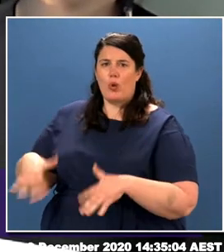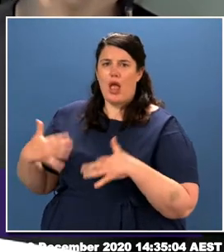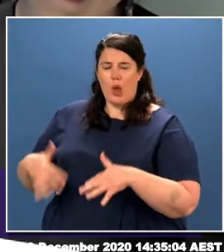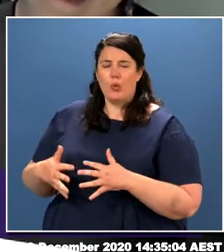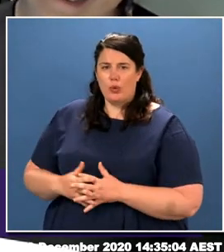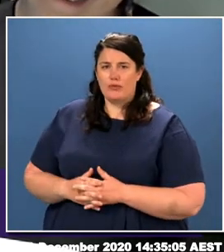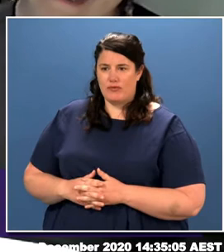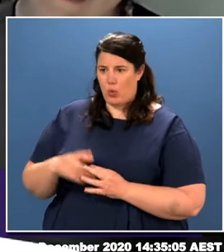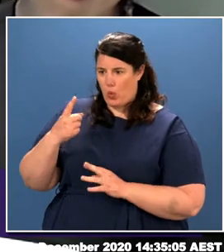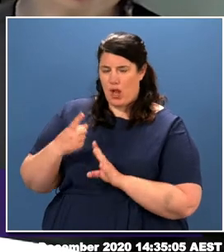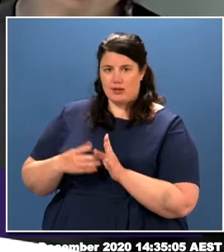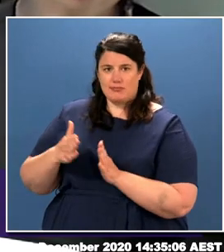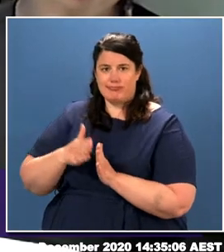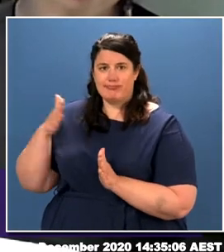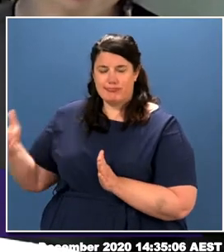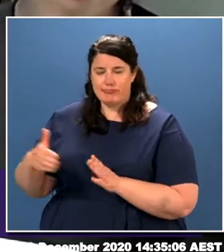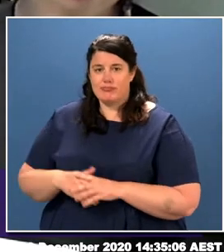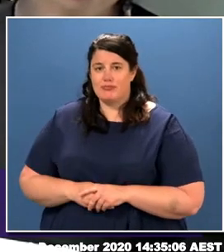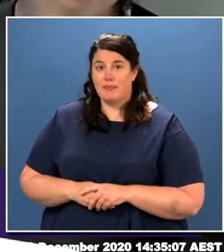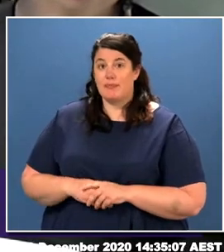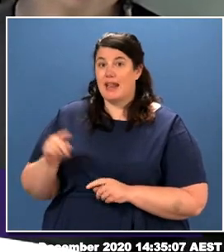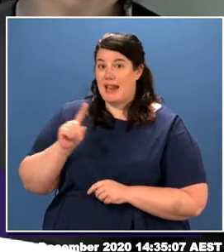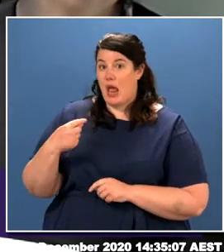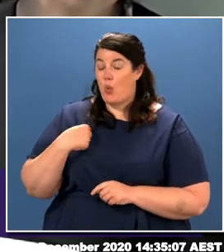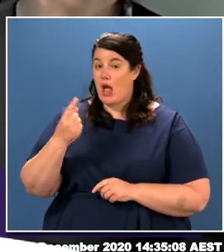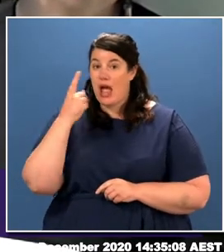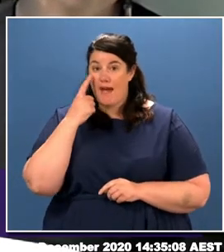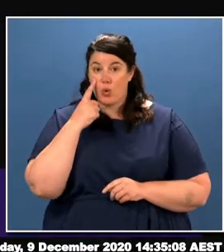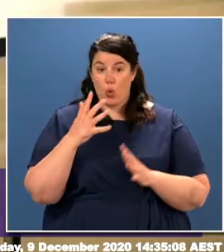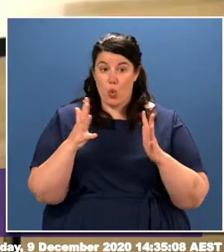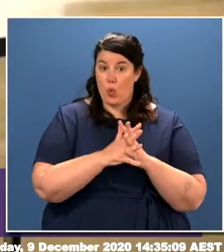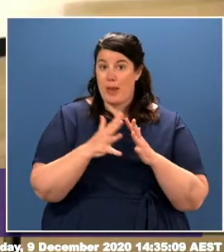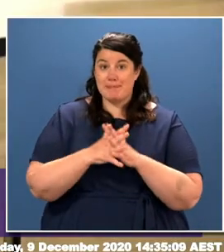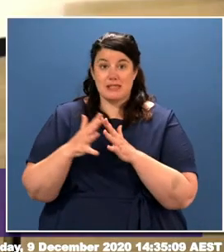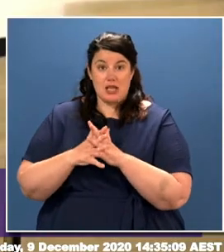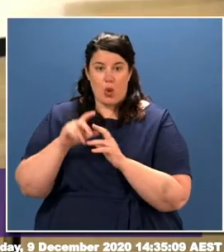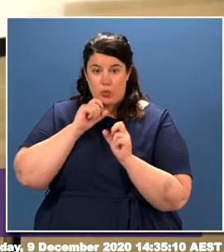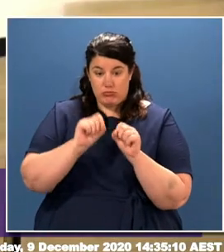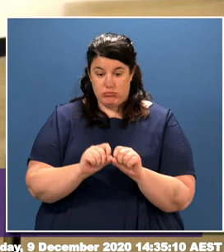I think what we would like to do now is go to the website with the Employable Q, and we might bring that up on the screen,